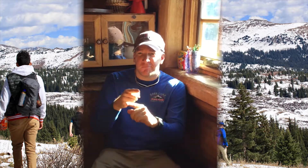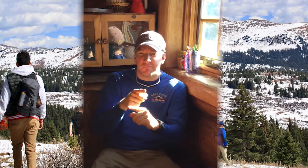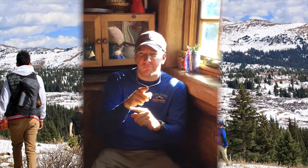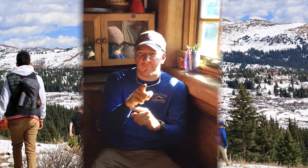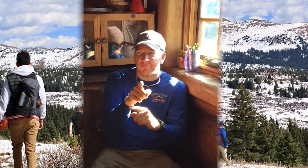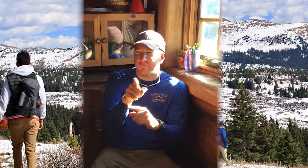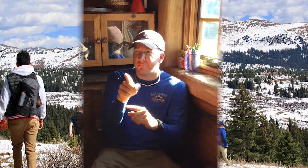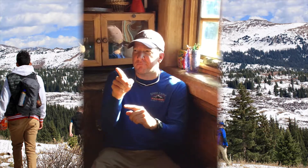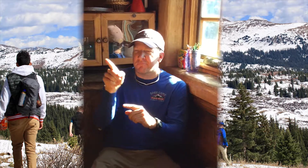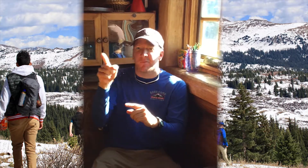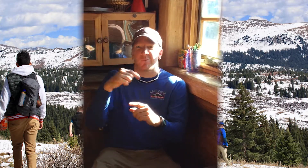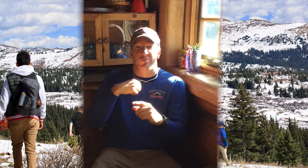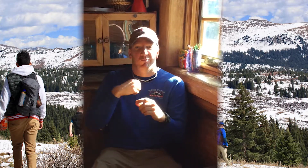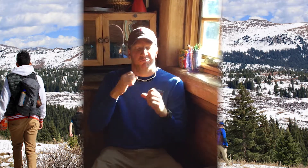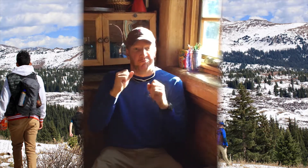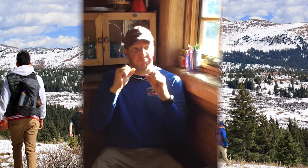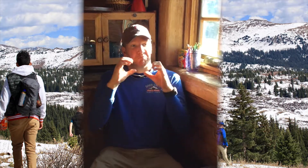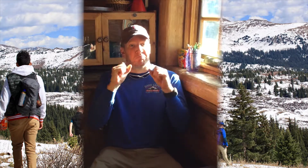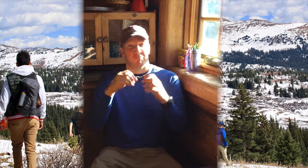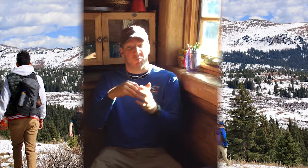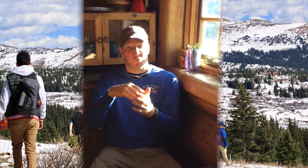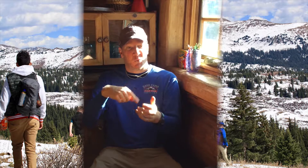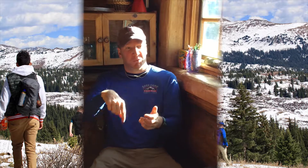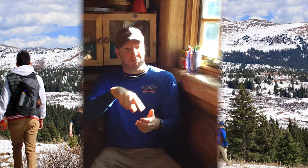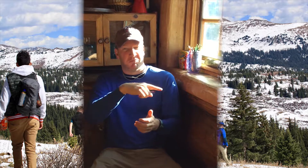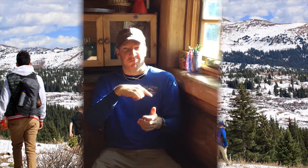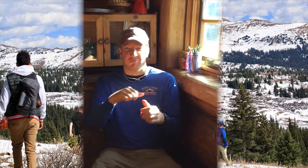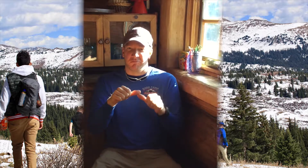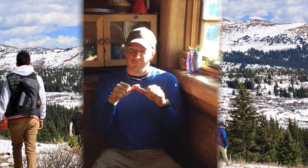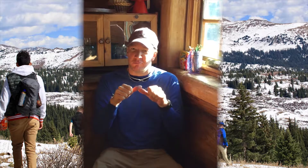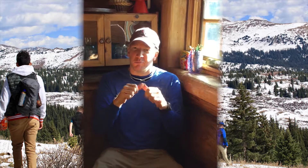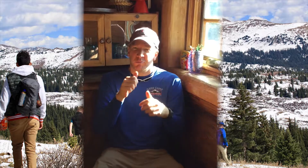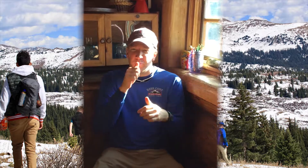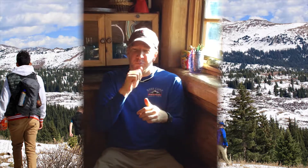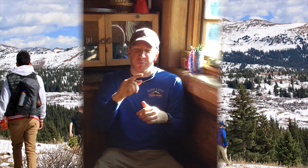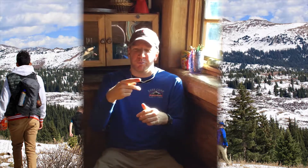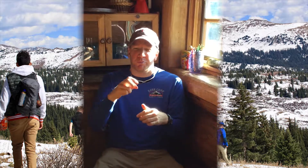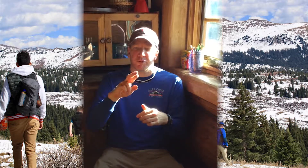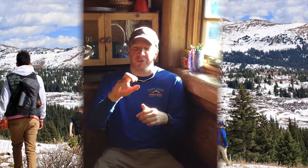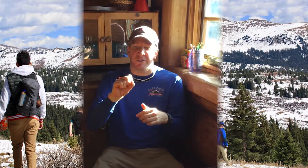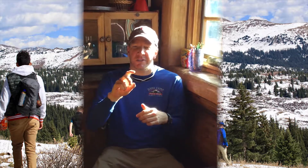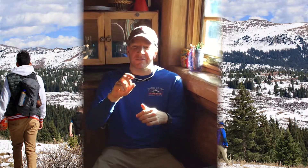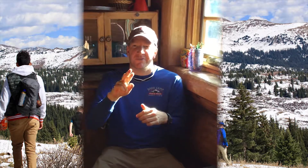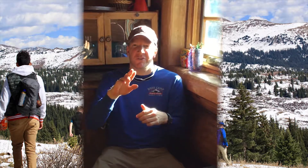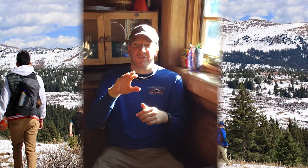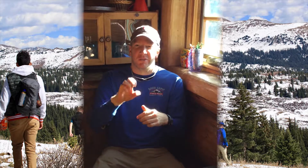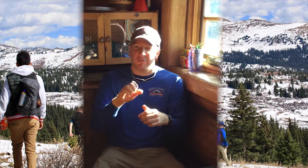but we knew where we were heading. Kept going.... And I was really amazed at the students. They really persevered.